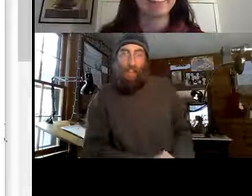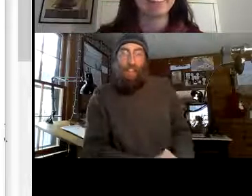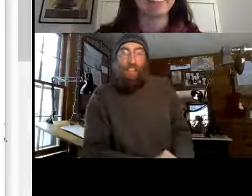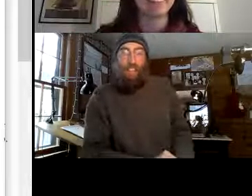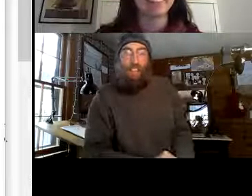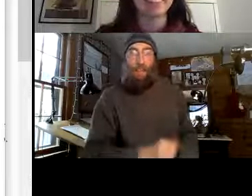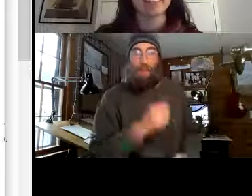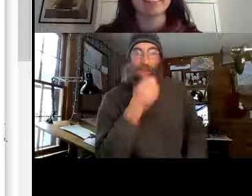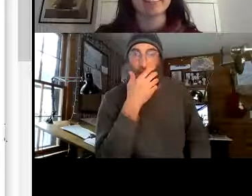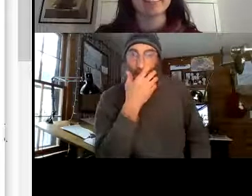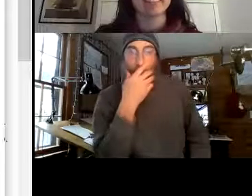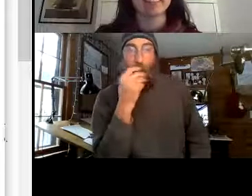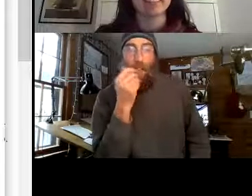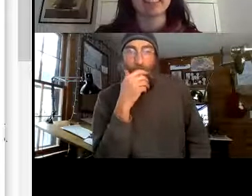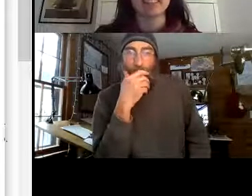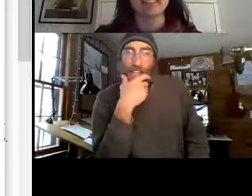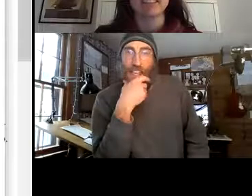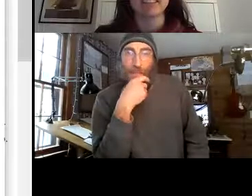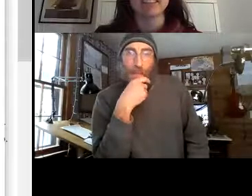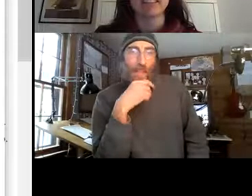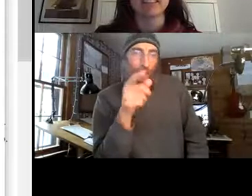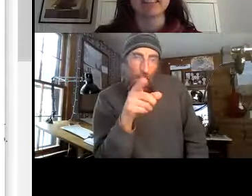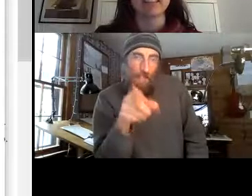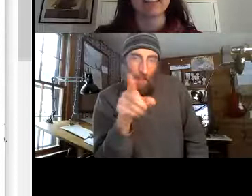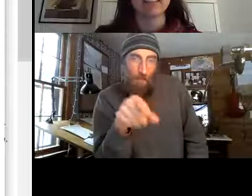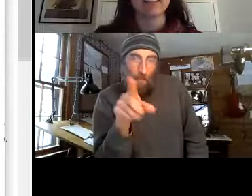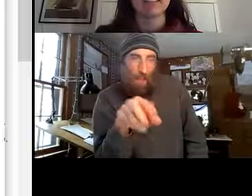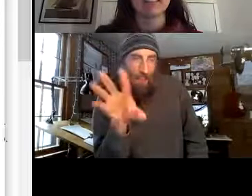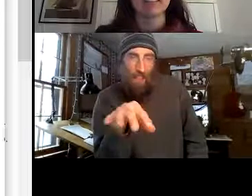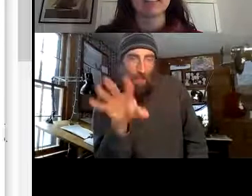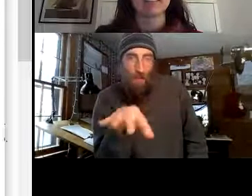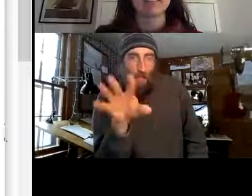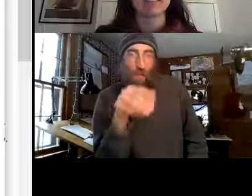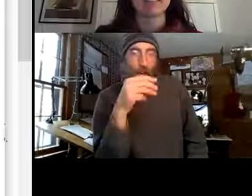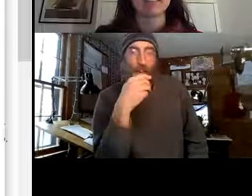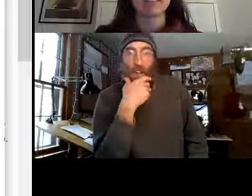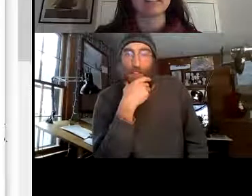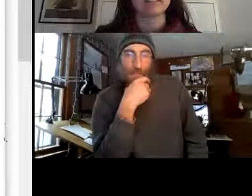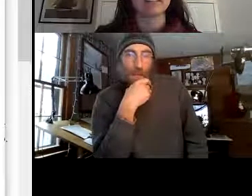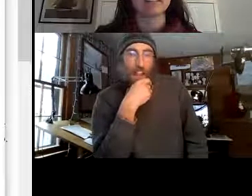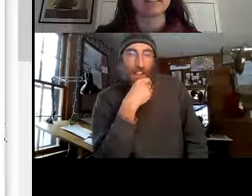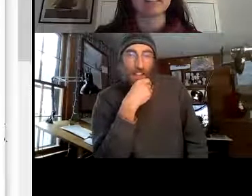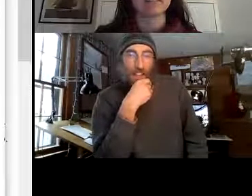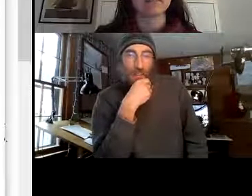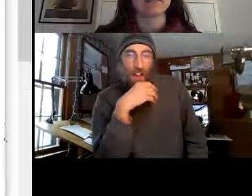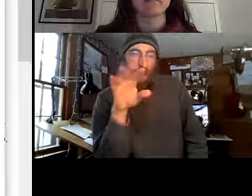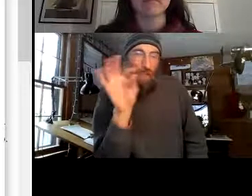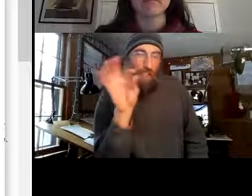And the challenge I set to myself was, oh could I take maybe, maybe just a, maybe just these first two paragraphs? Maybe that's all I'll draw, I'll just do a